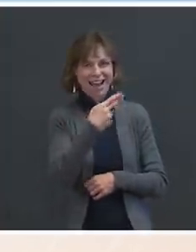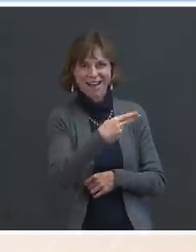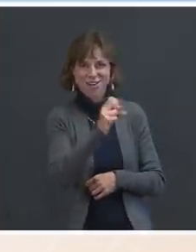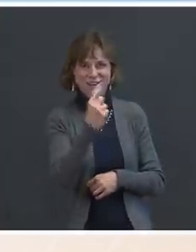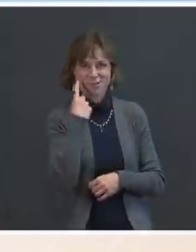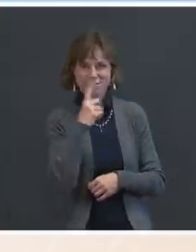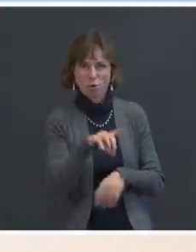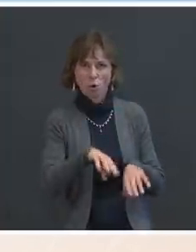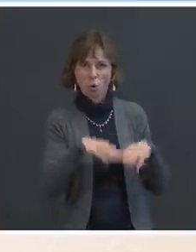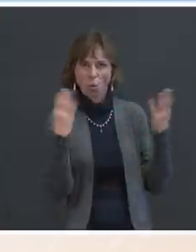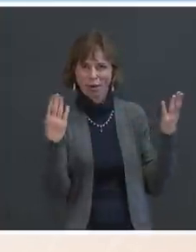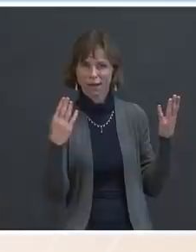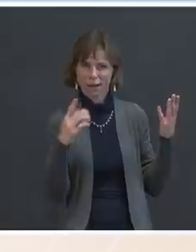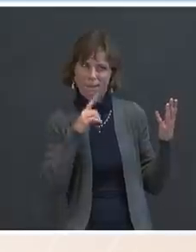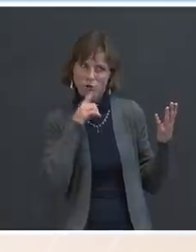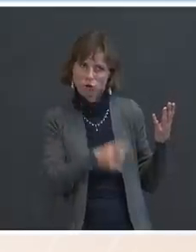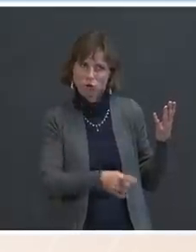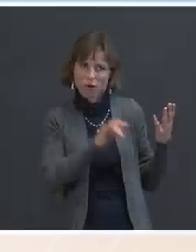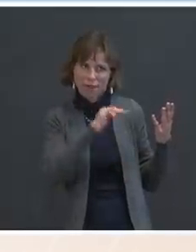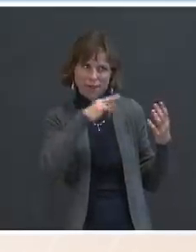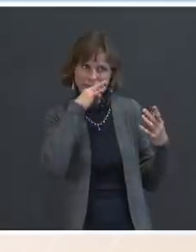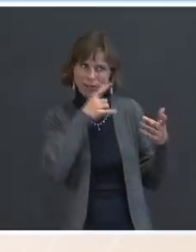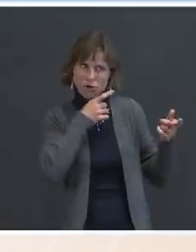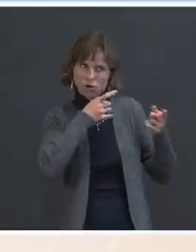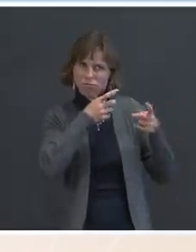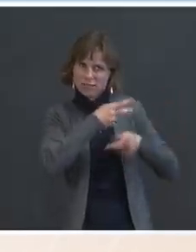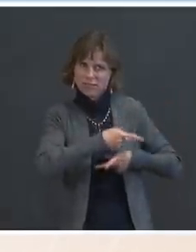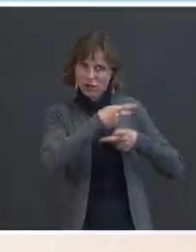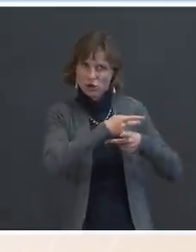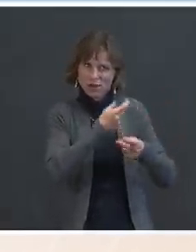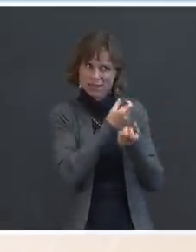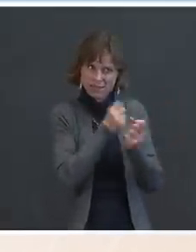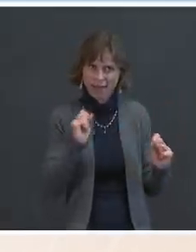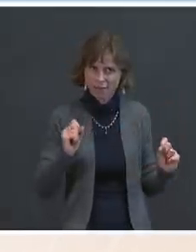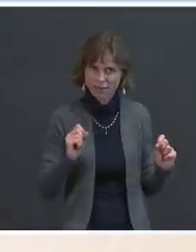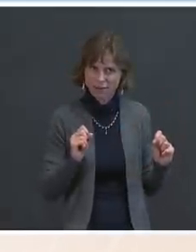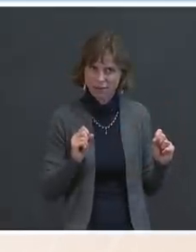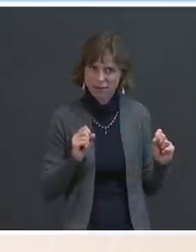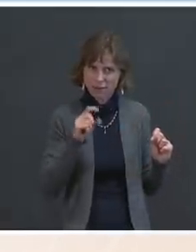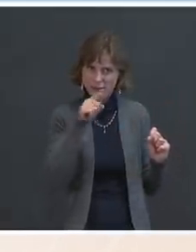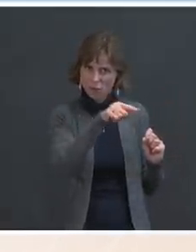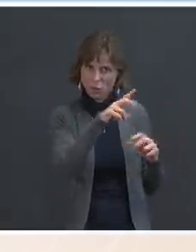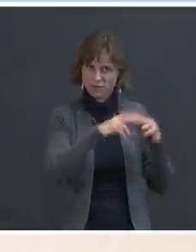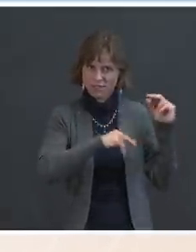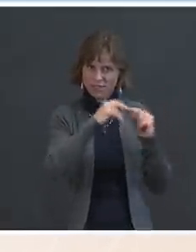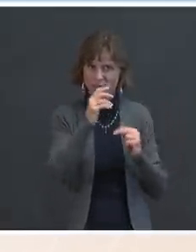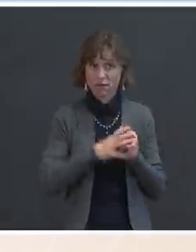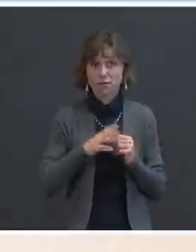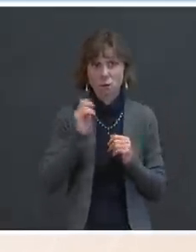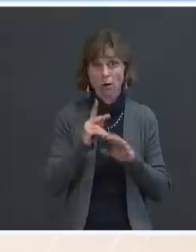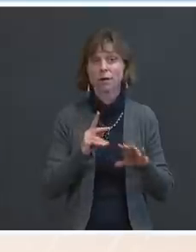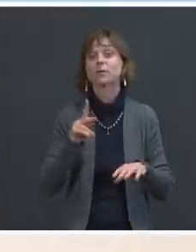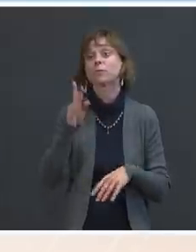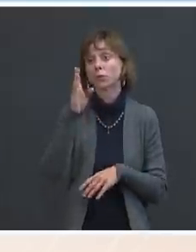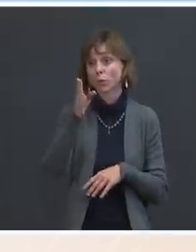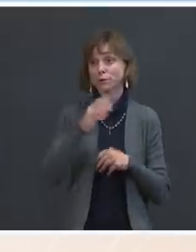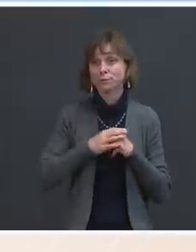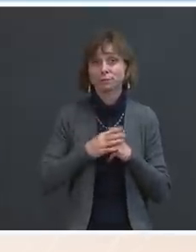or to ensure that kids are treated with safety and care in these facilities. The Press: Thank you. Ms. Psaki: Okay. Go ahead. The Press: Thanks, Jen.